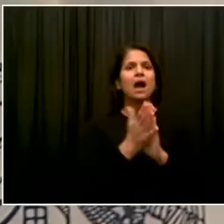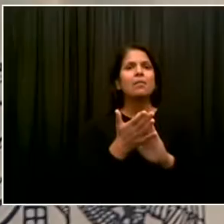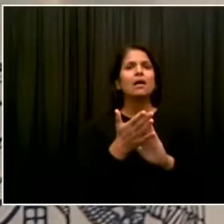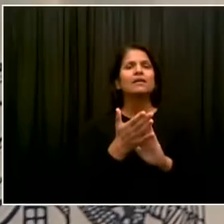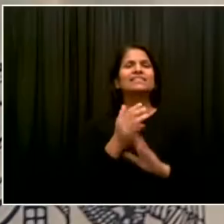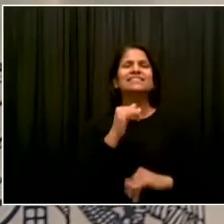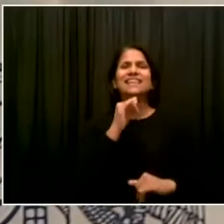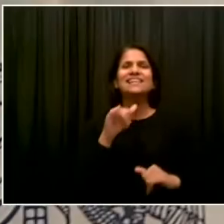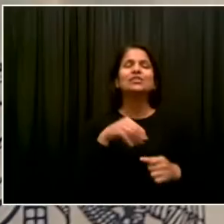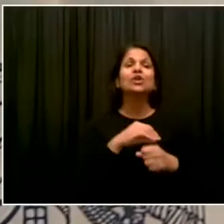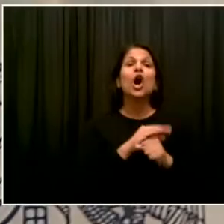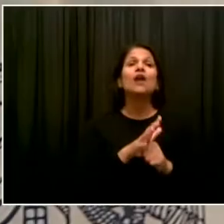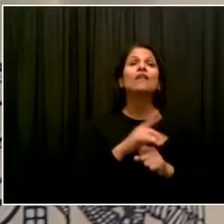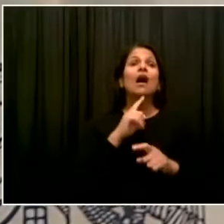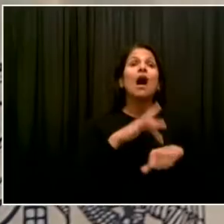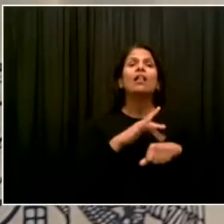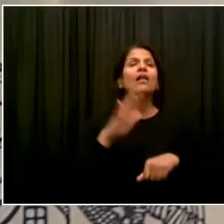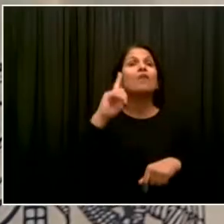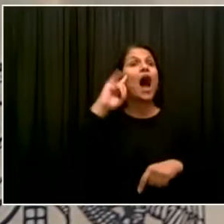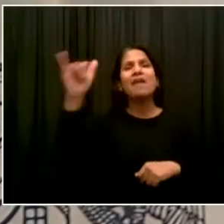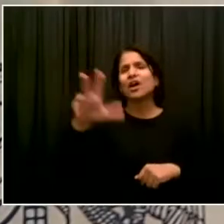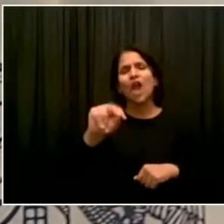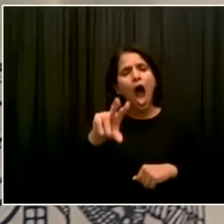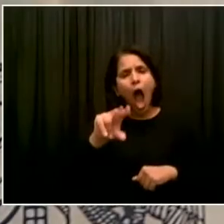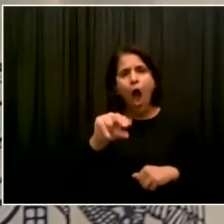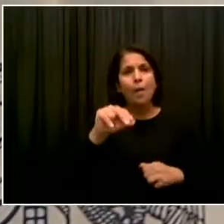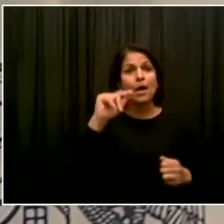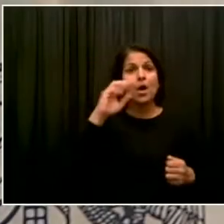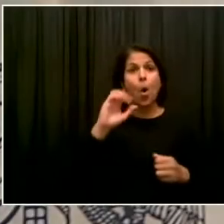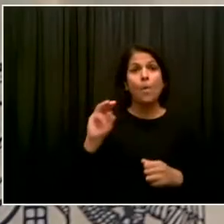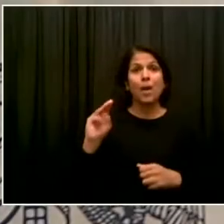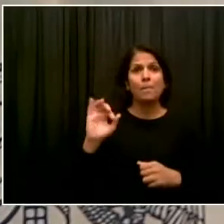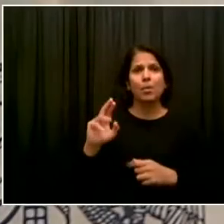I THINK THE LAST DIALOGUE WE HEARD IN RESPONSE TO AMANDAS ' QUESTION WHERE WE ARE GOING WITH COVID-19